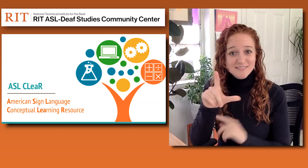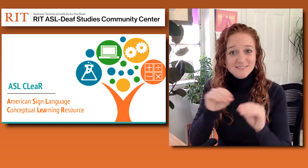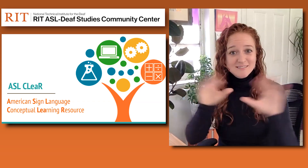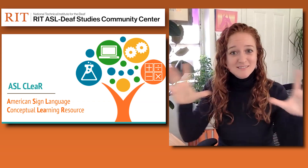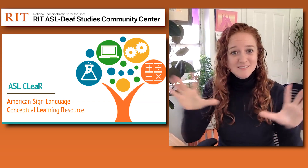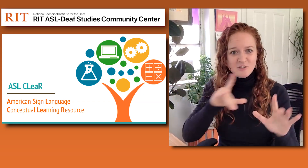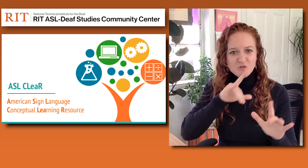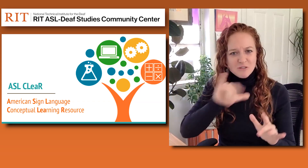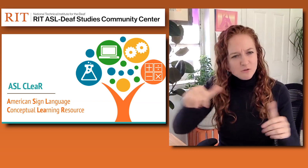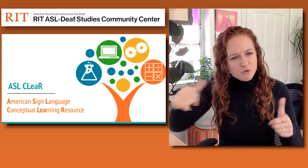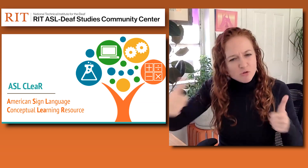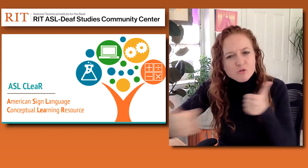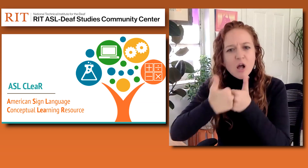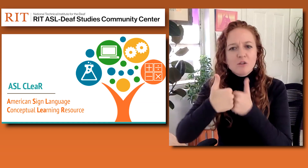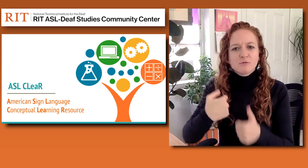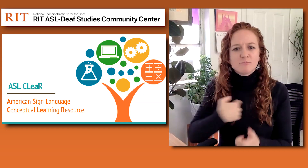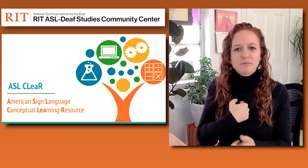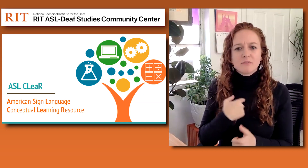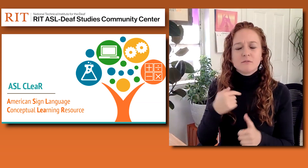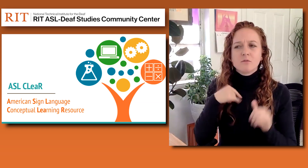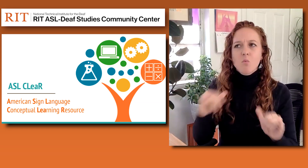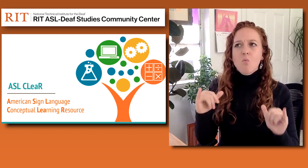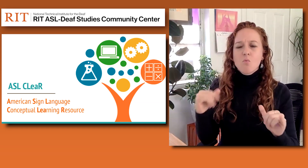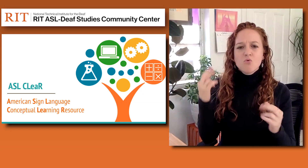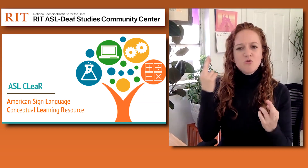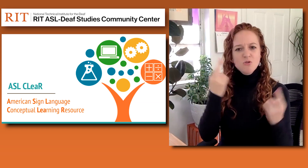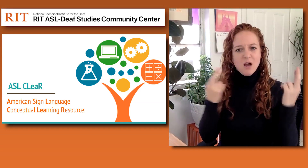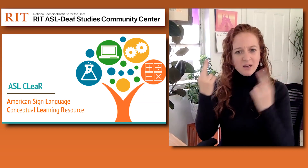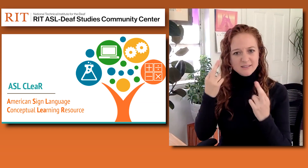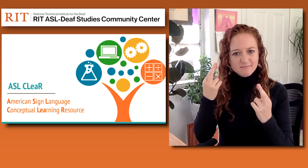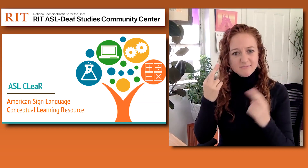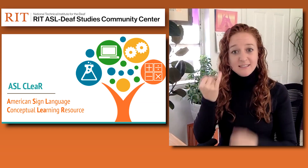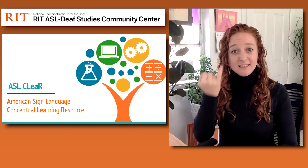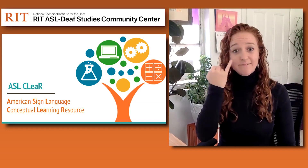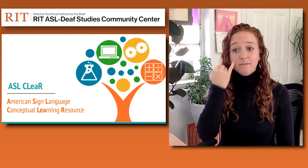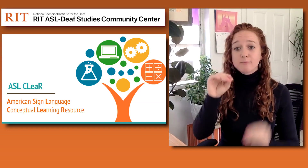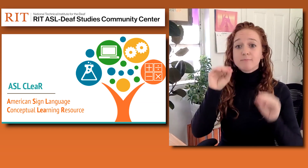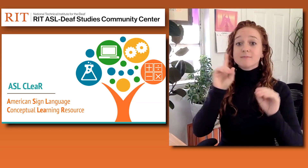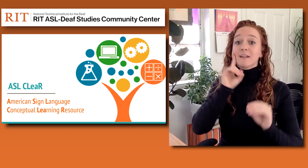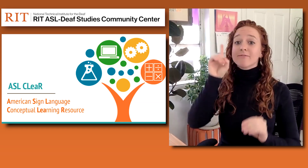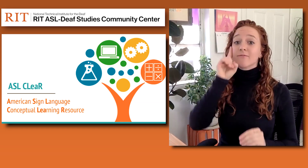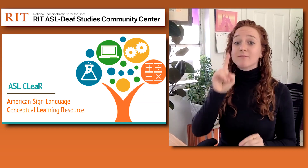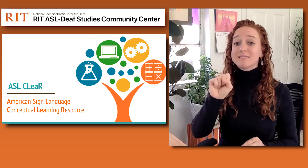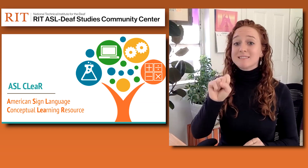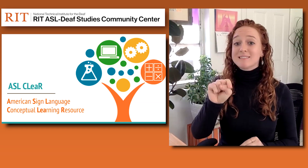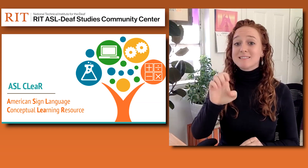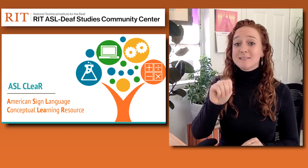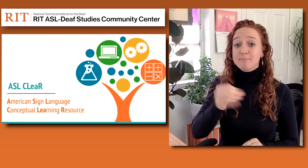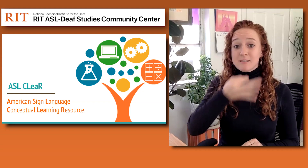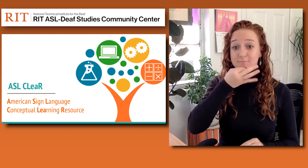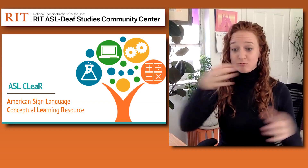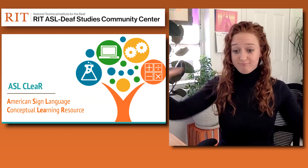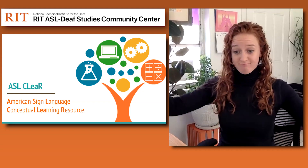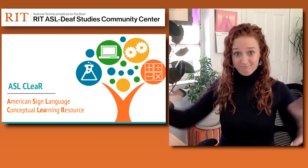I just... I didn't believe it, until I started to work on ASL CLeaR. That was a real challenge for me.